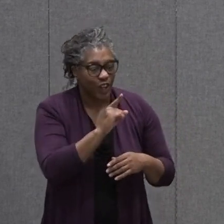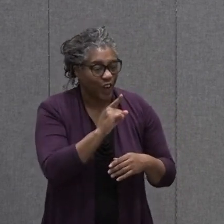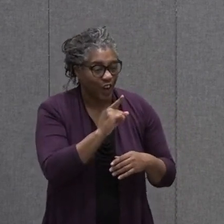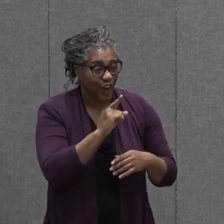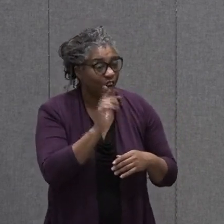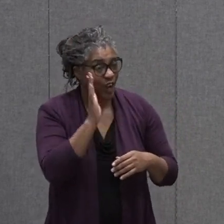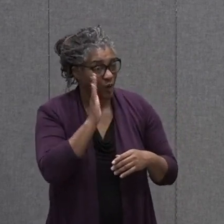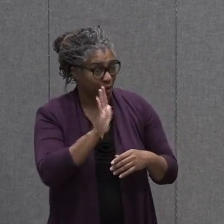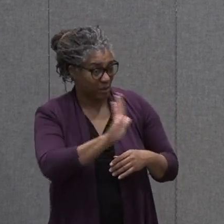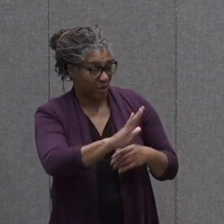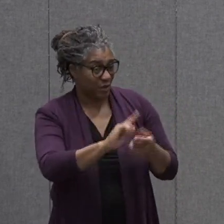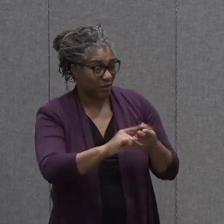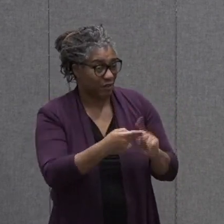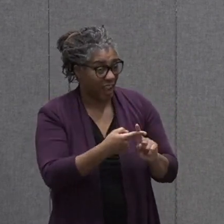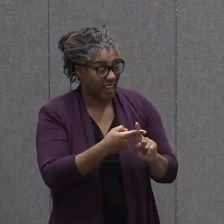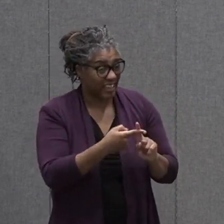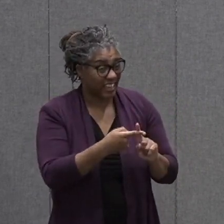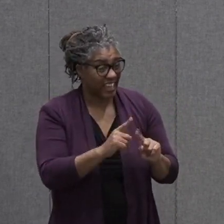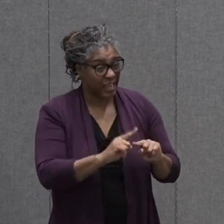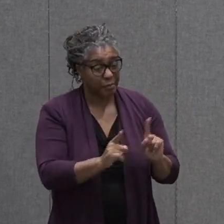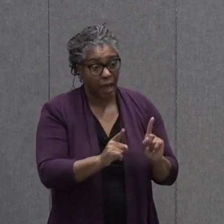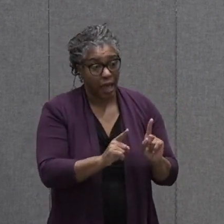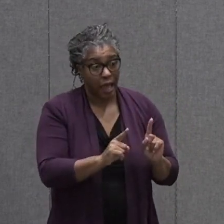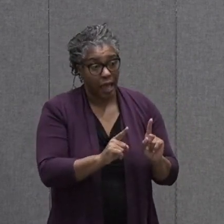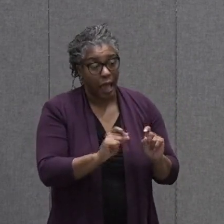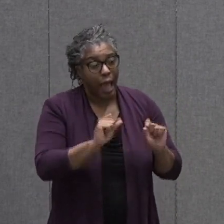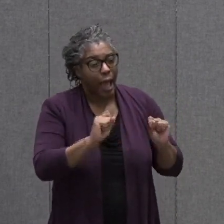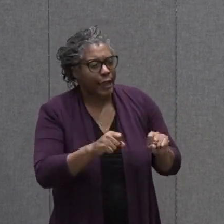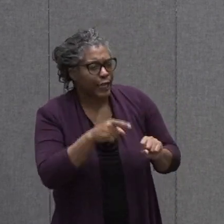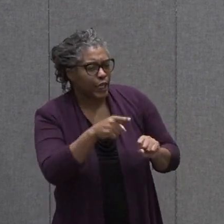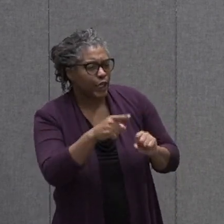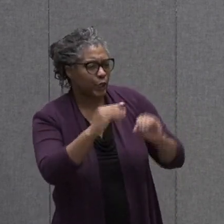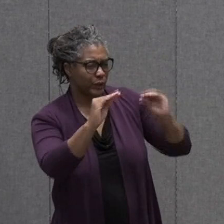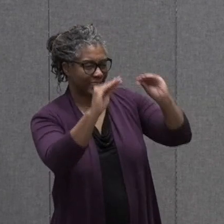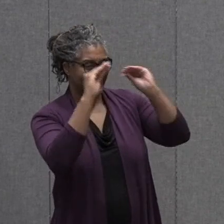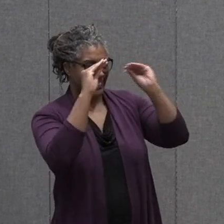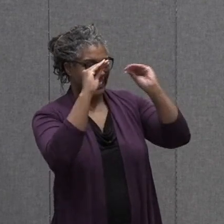"But could you teach me how to keep the ball on my head?